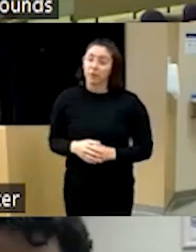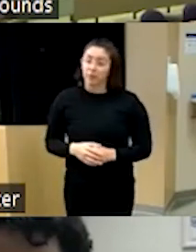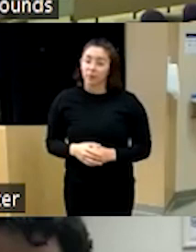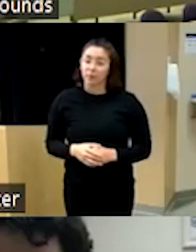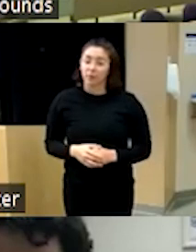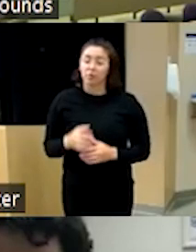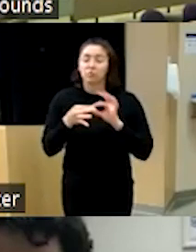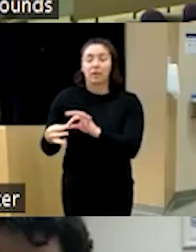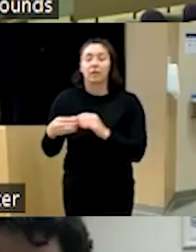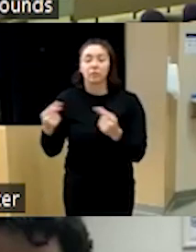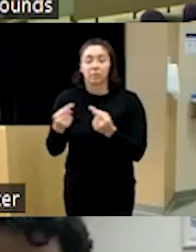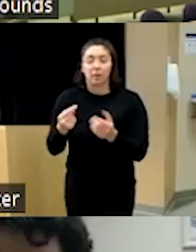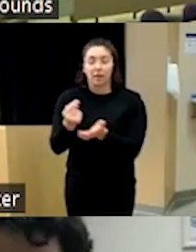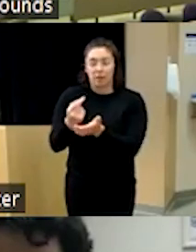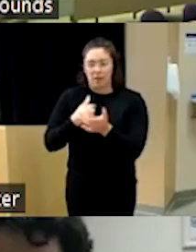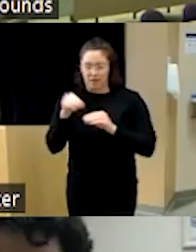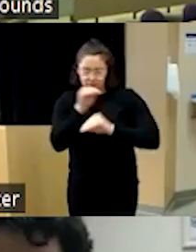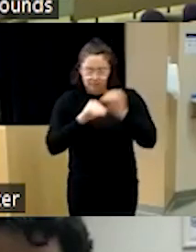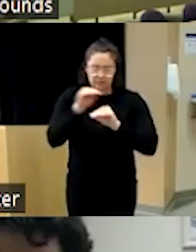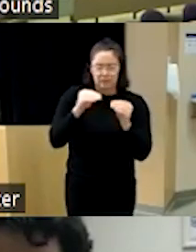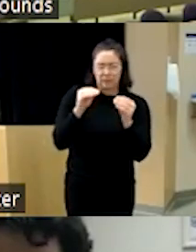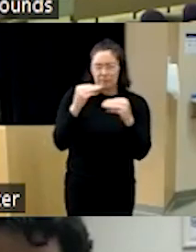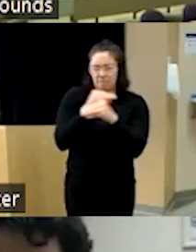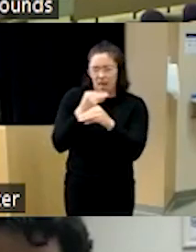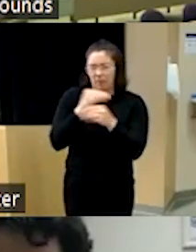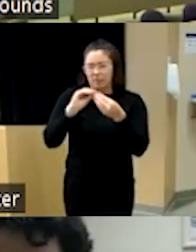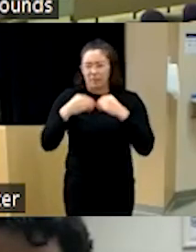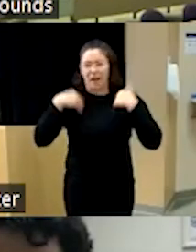do all these calculations and I don't know the numbers on top of my head but they keep